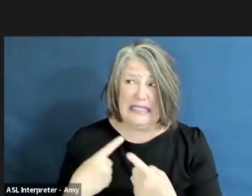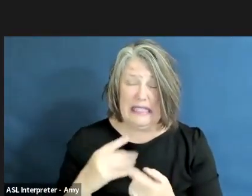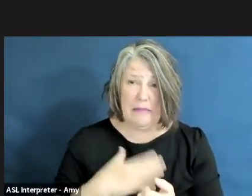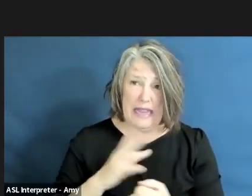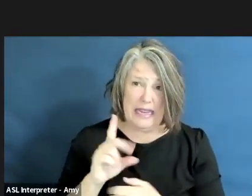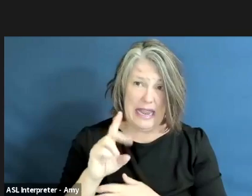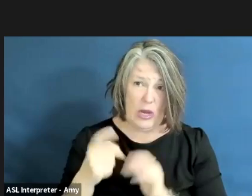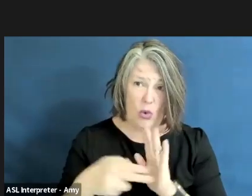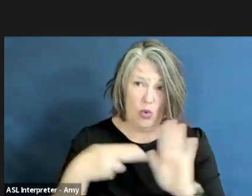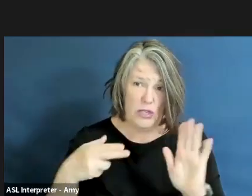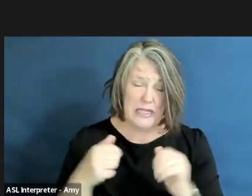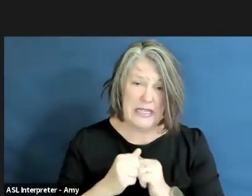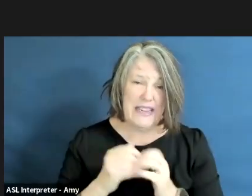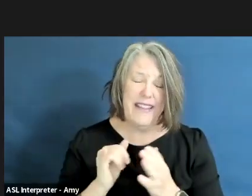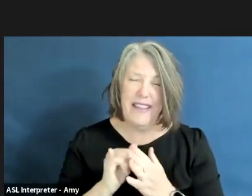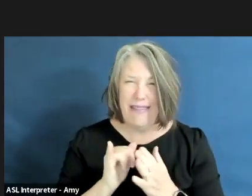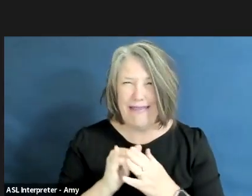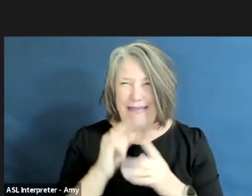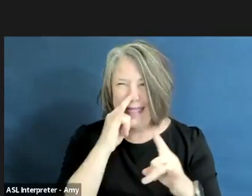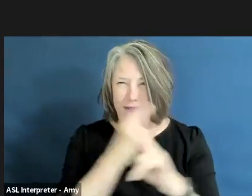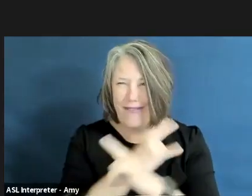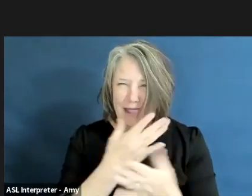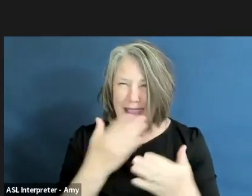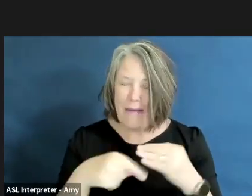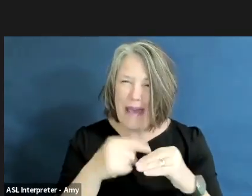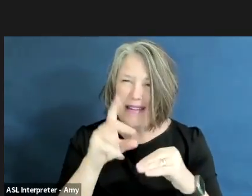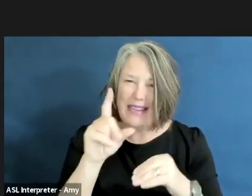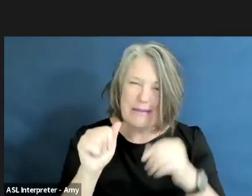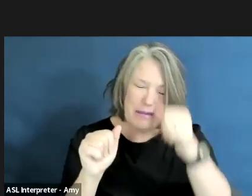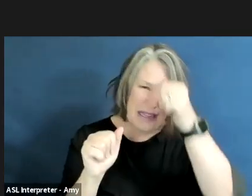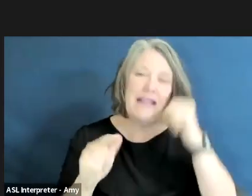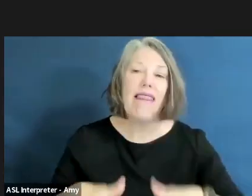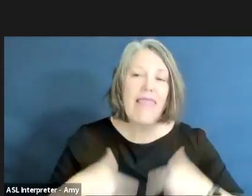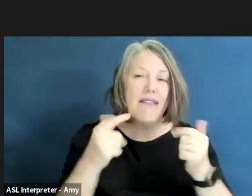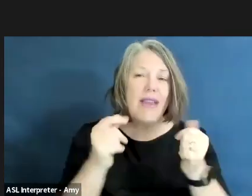That's the funny thing about disability, about living with a disability.